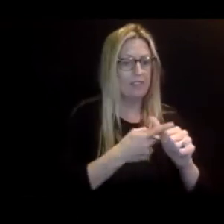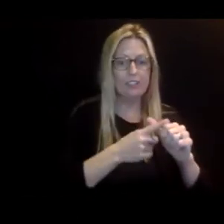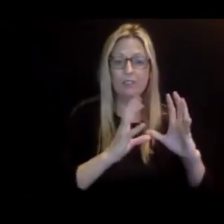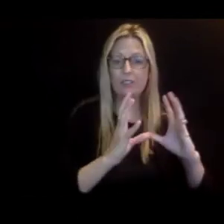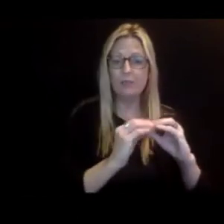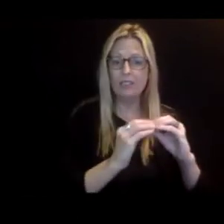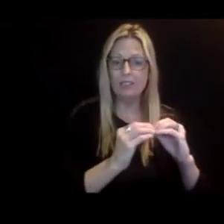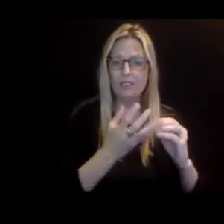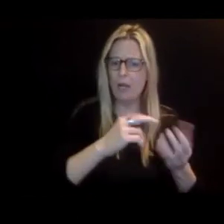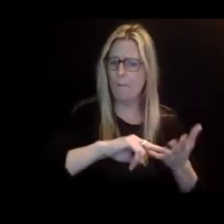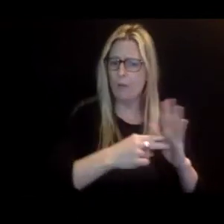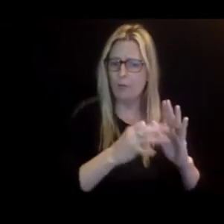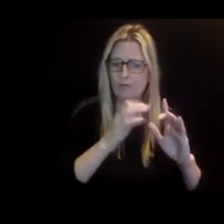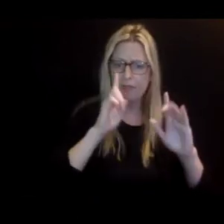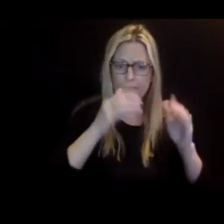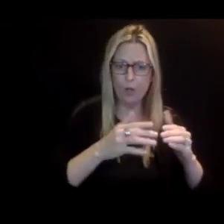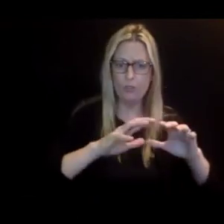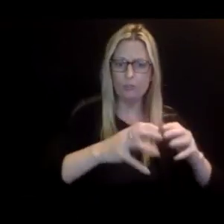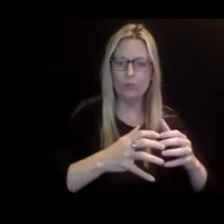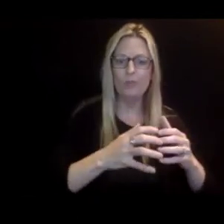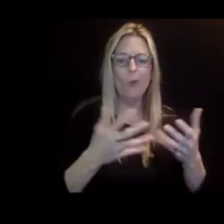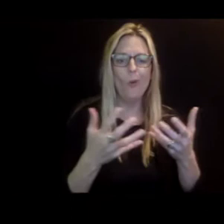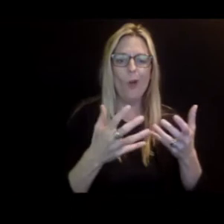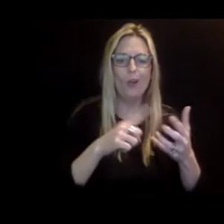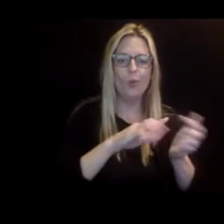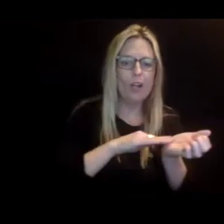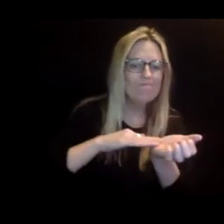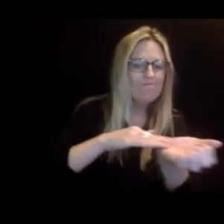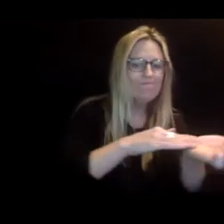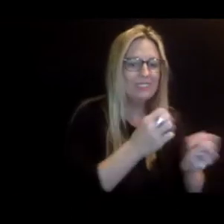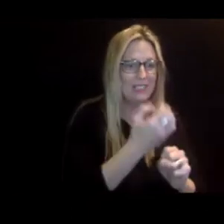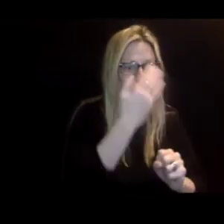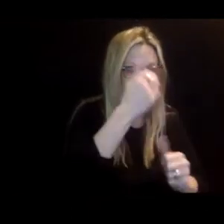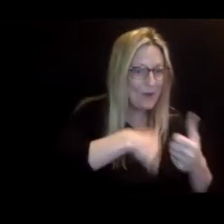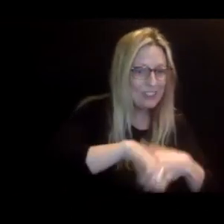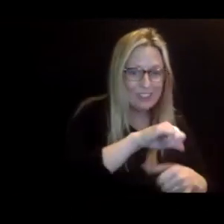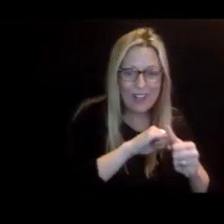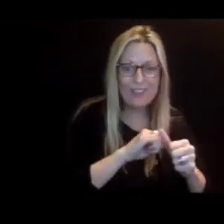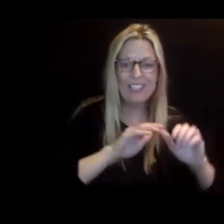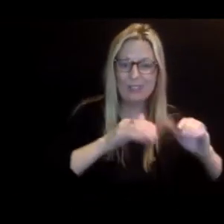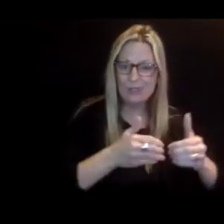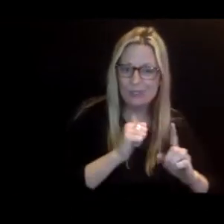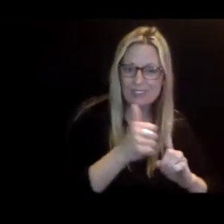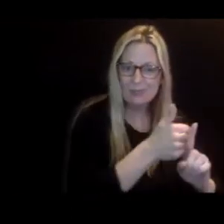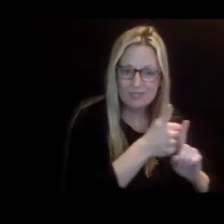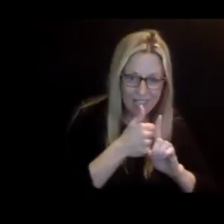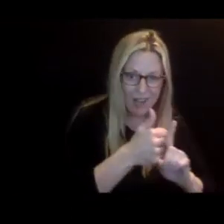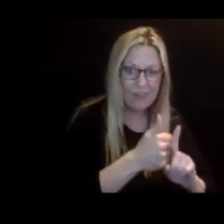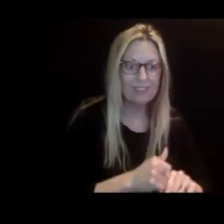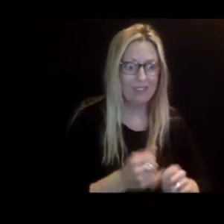first meeting was to get to know one another, do introductions, learn of new members who